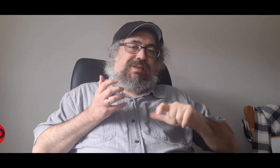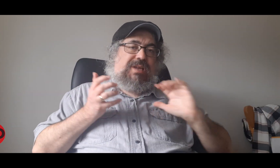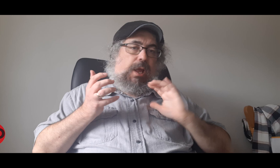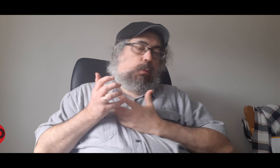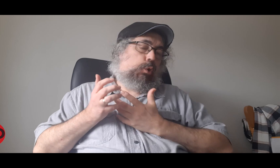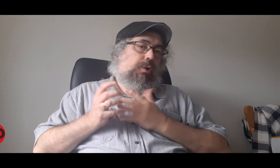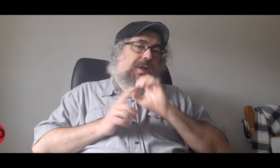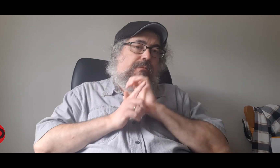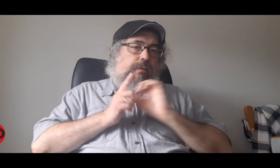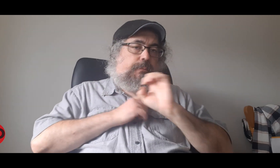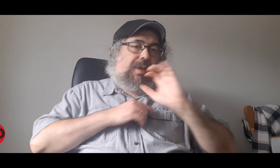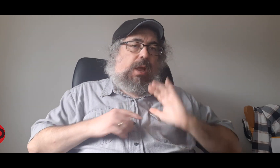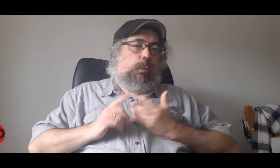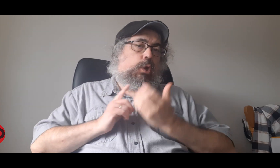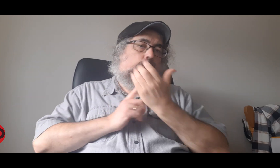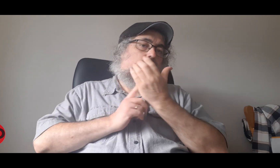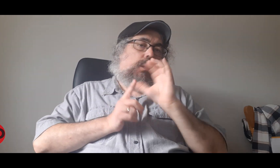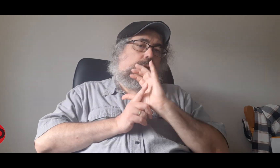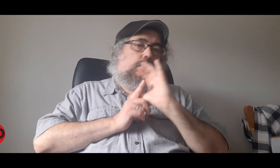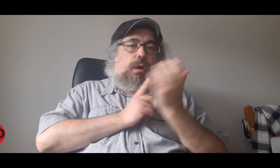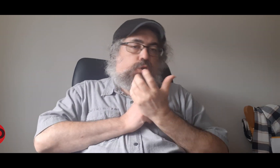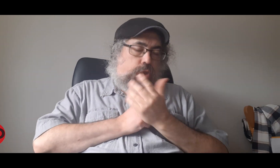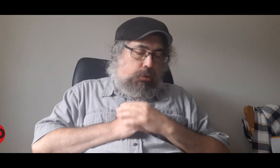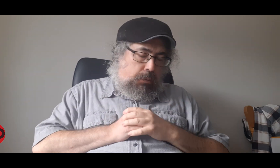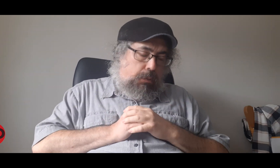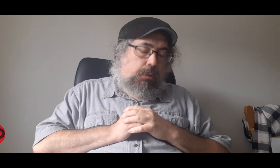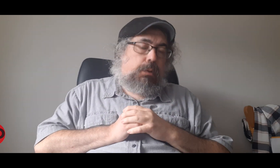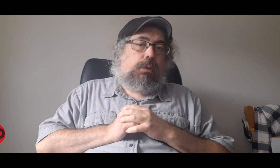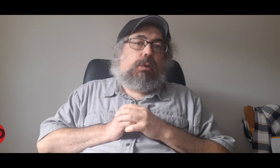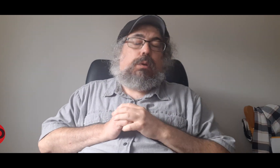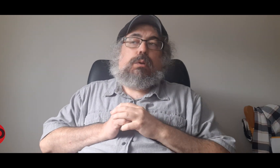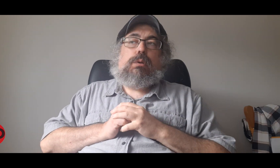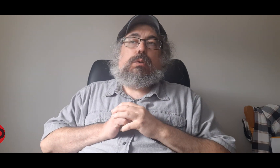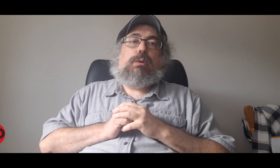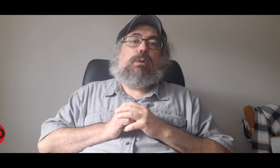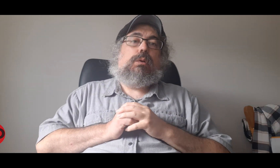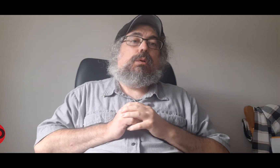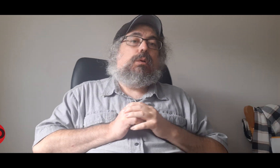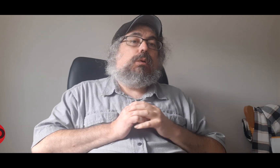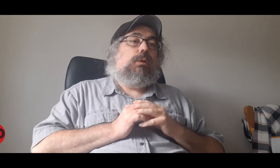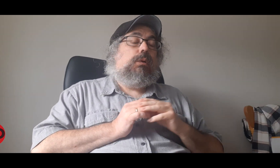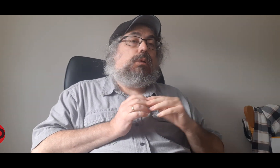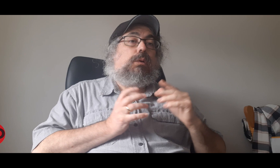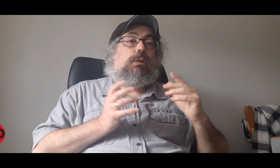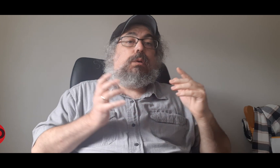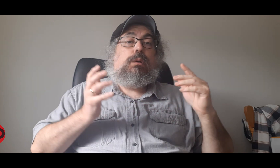and our culture. We, the DHH Coalition have completed detailed